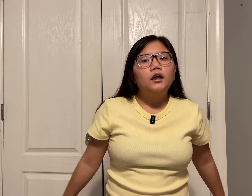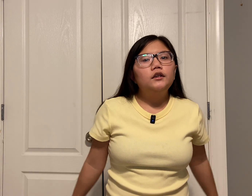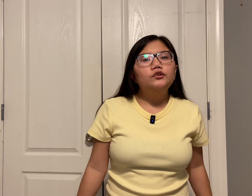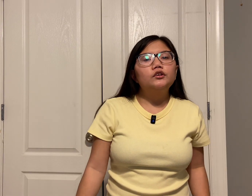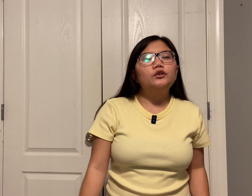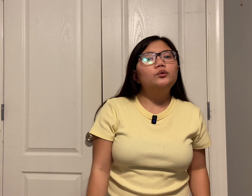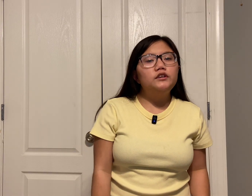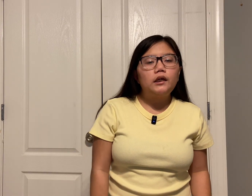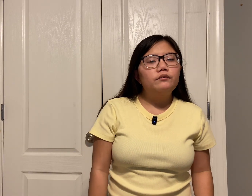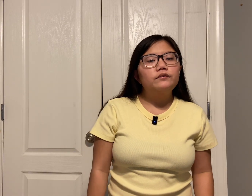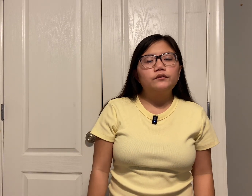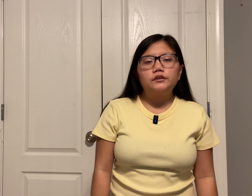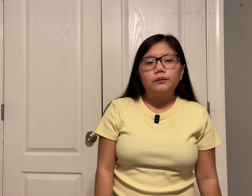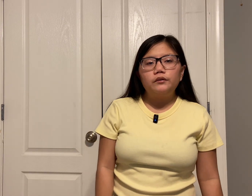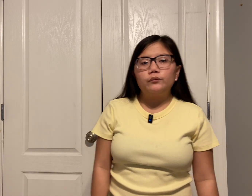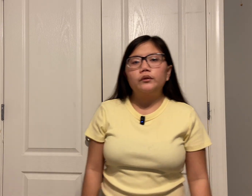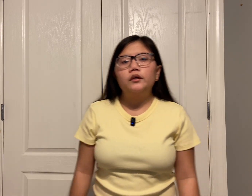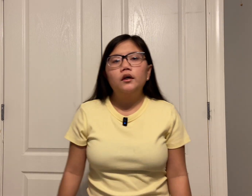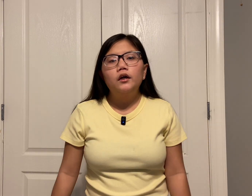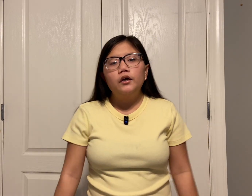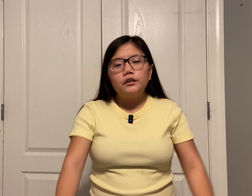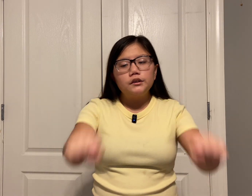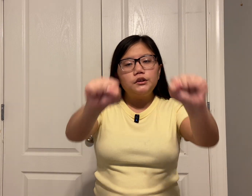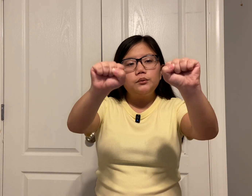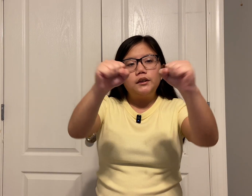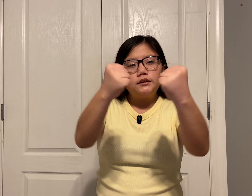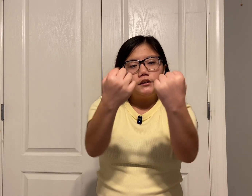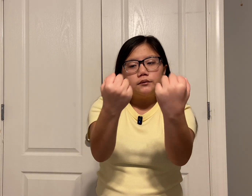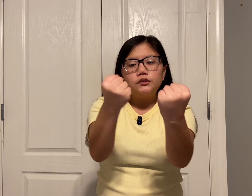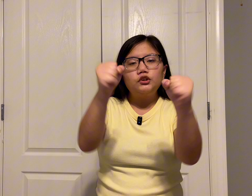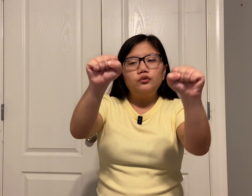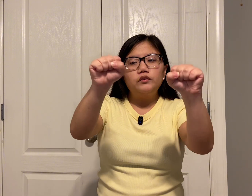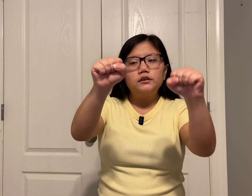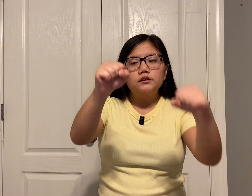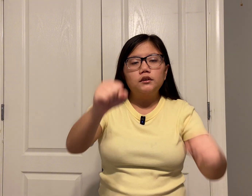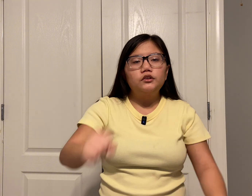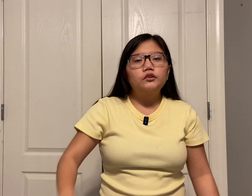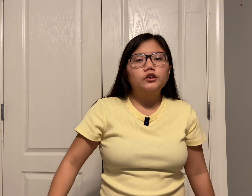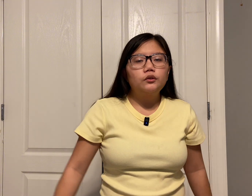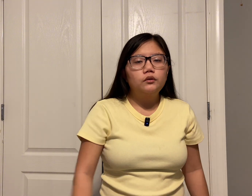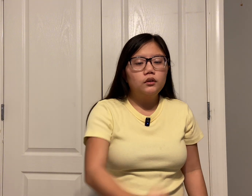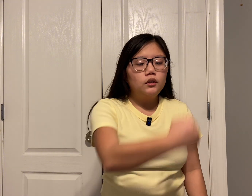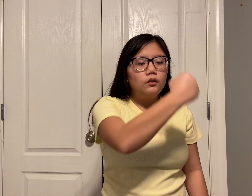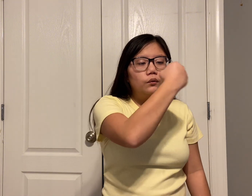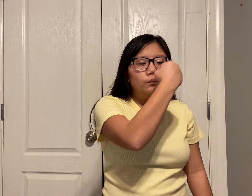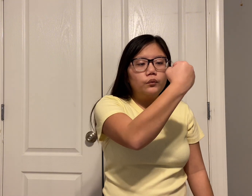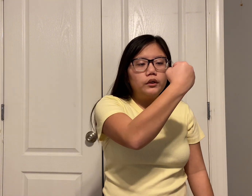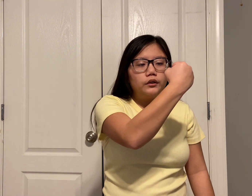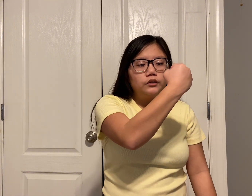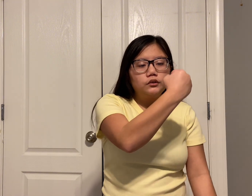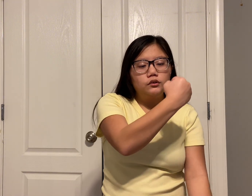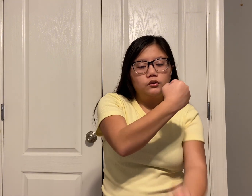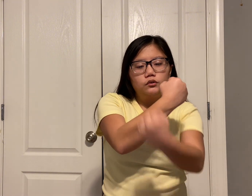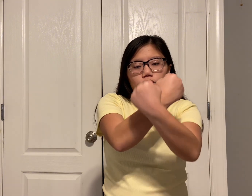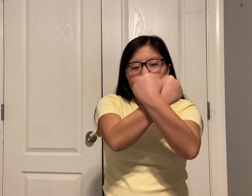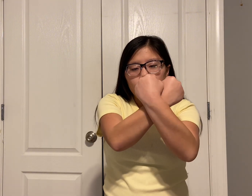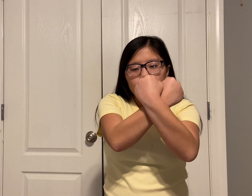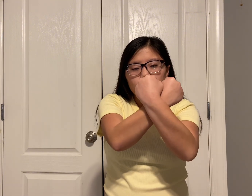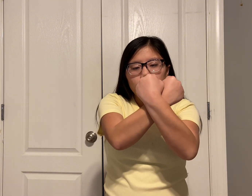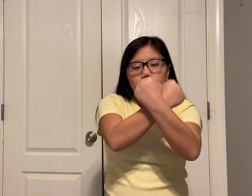Then you're gonna do safe for set me free Two "S's" just two fists and you're gonna go one two